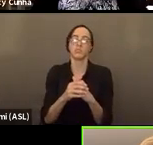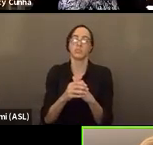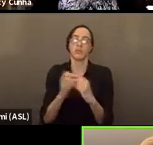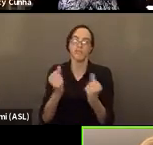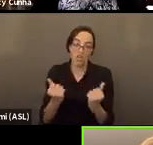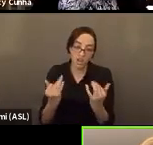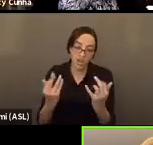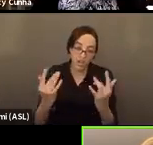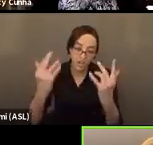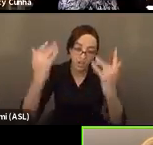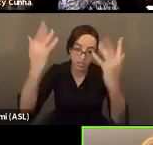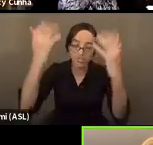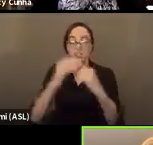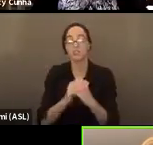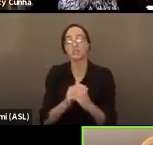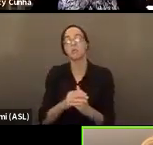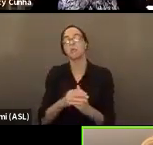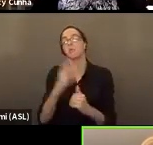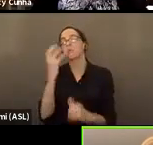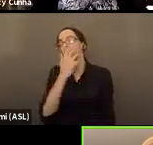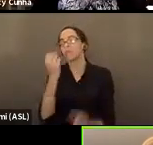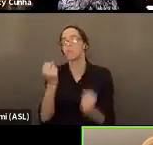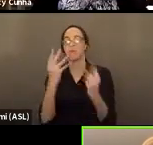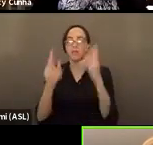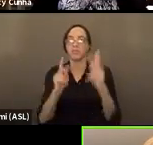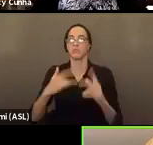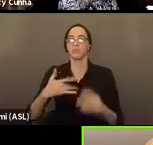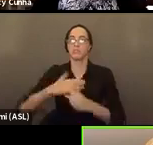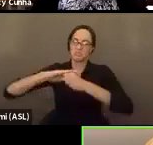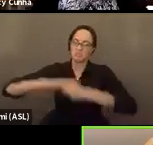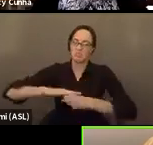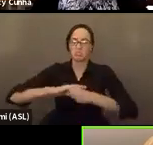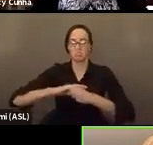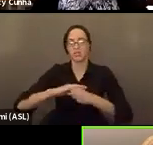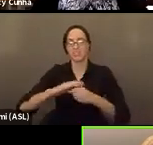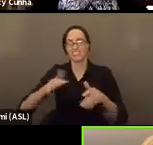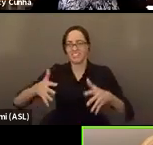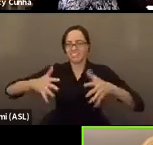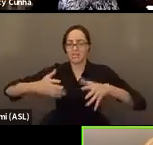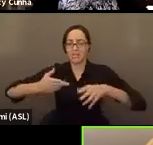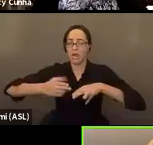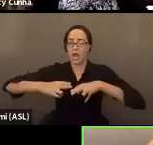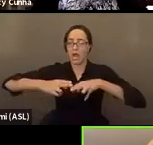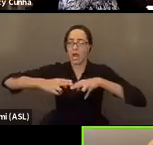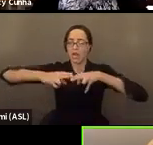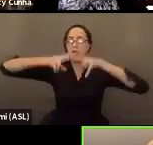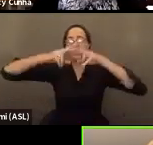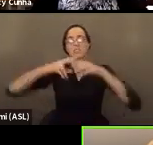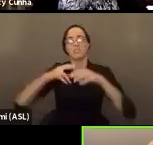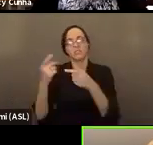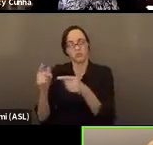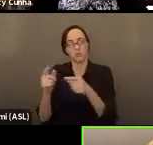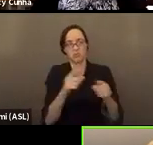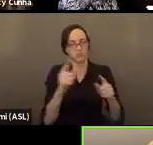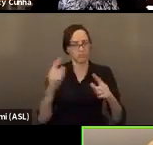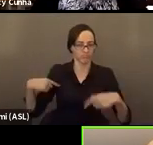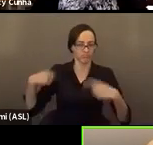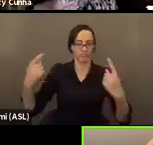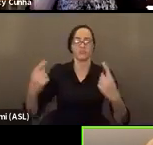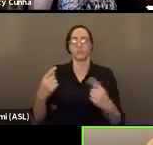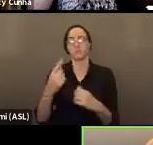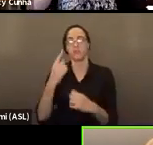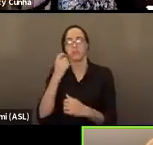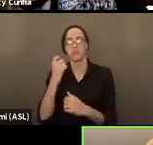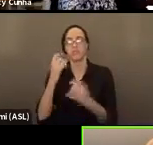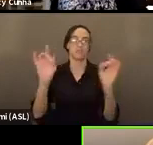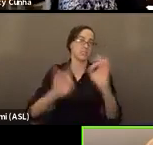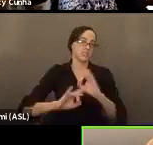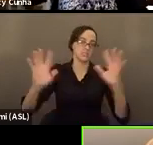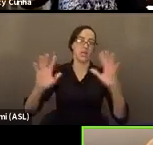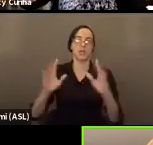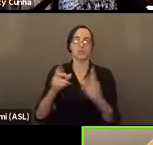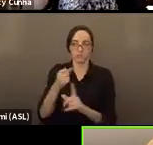these disasters so if you need to talk to a live therapist we have a mental health warm line of